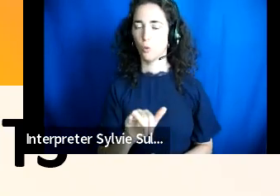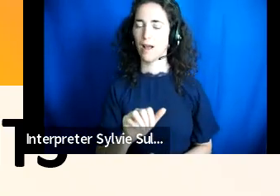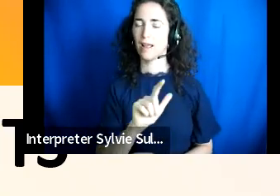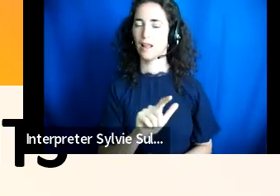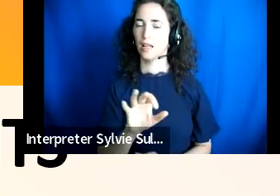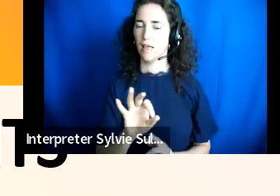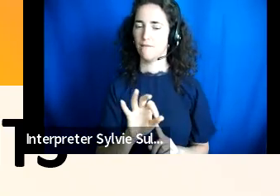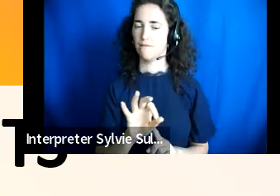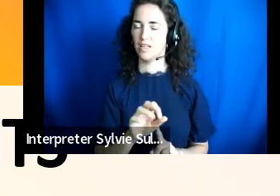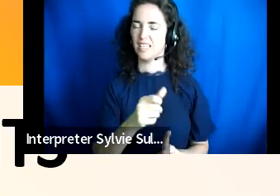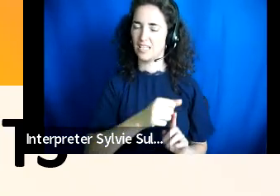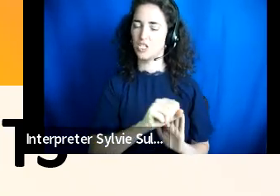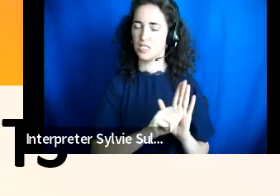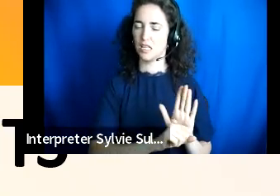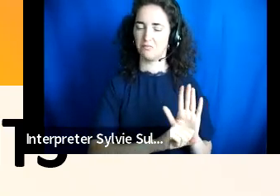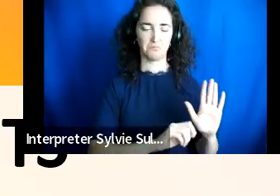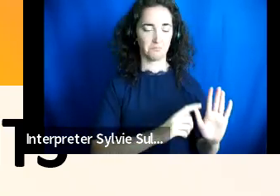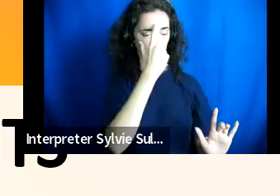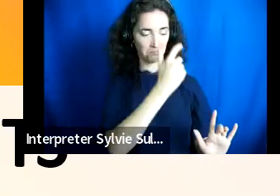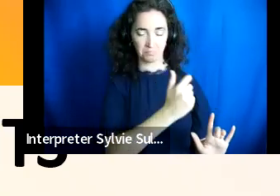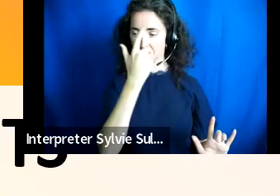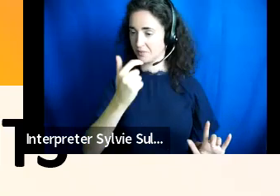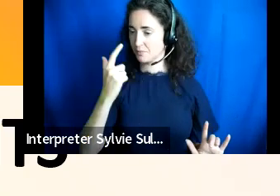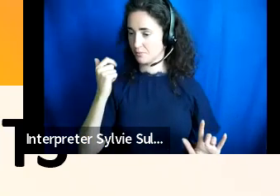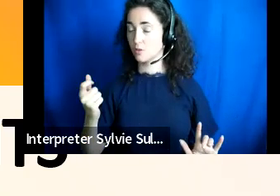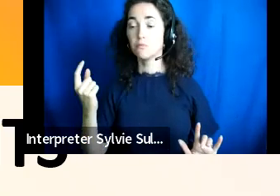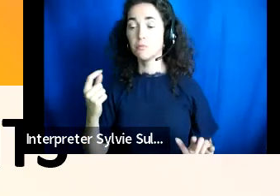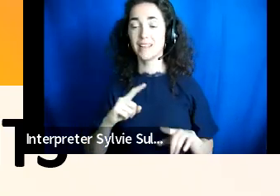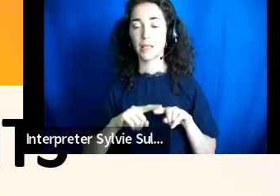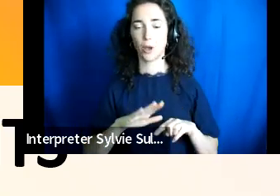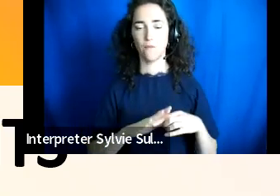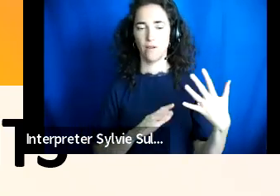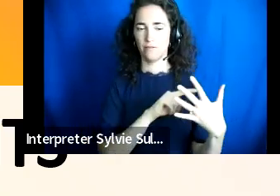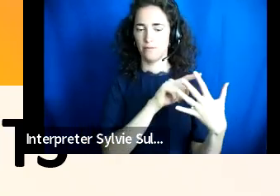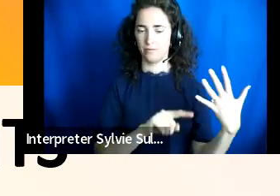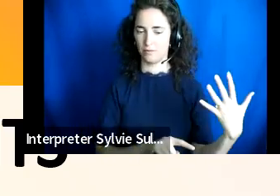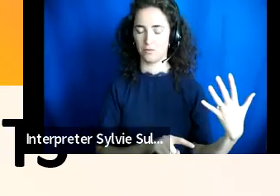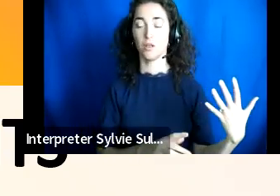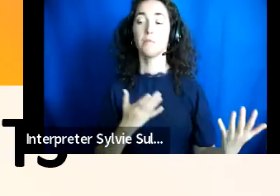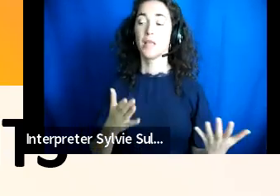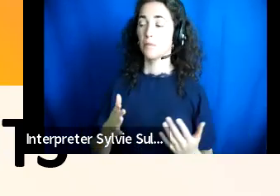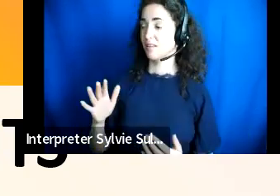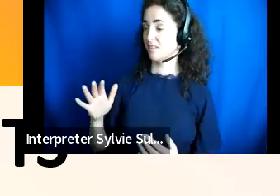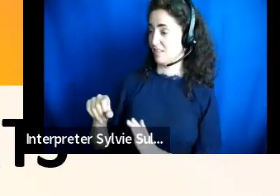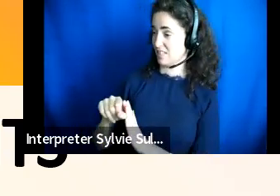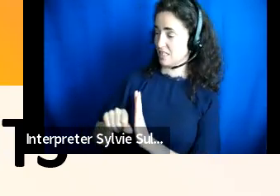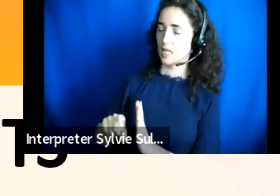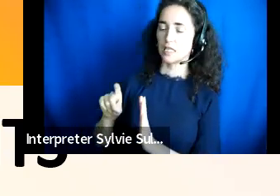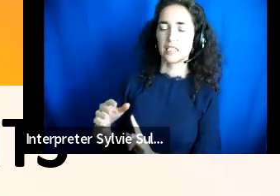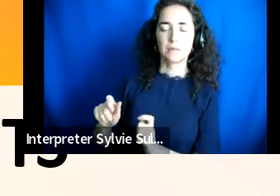According to these principles, so there may be a need for certain types of advocacy, training, or education.